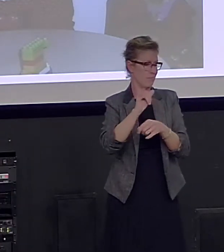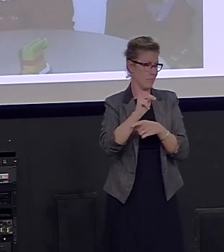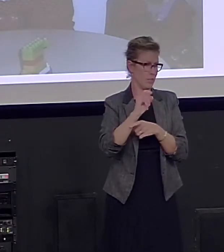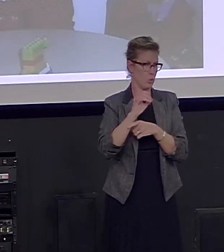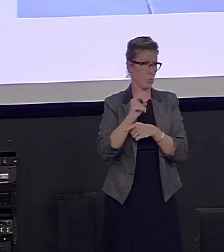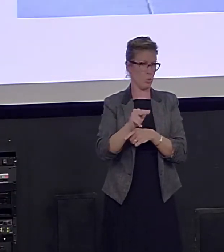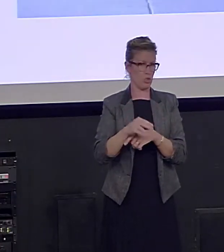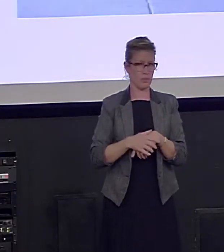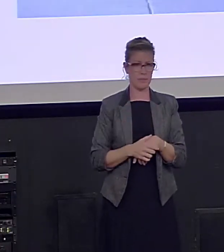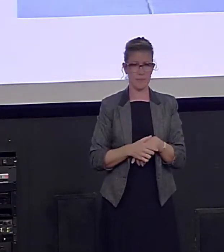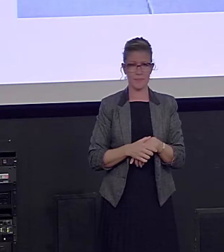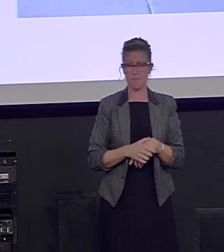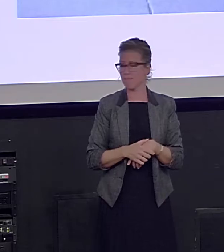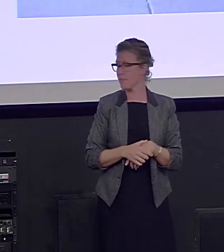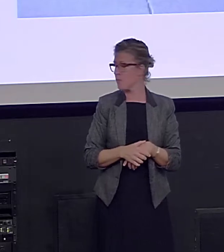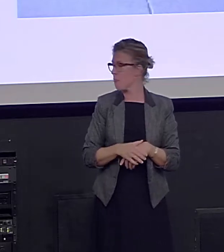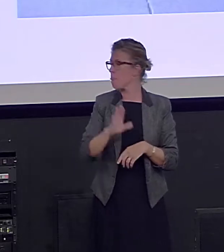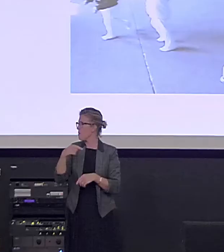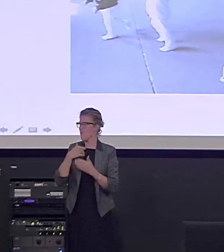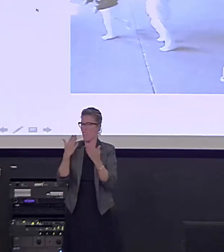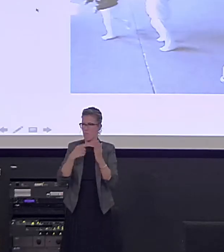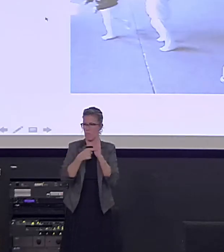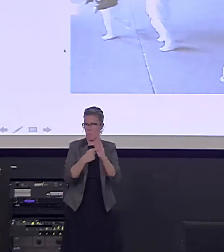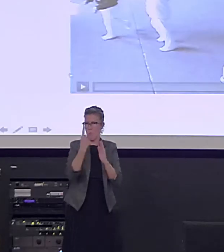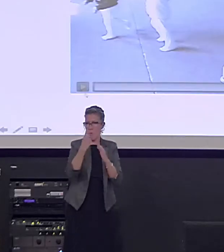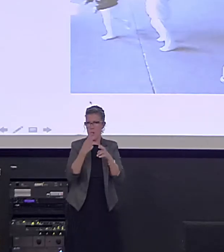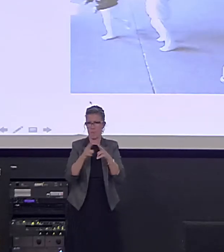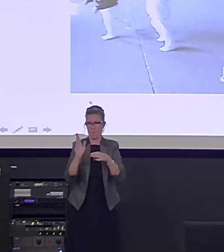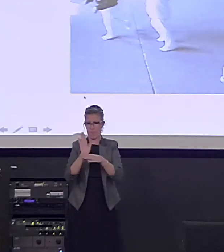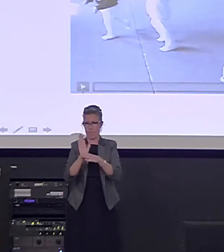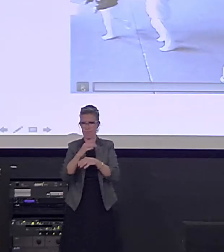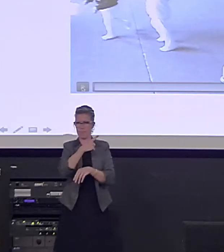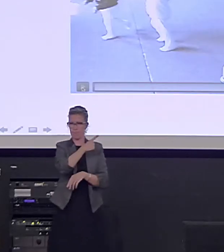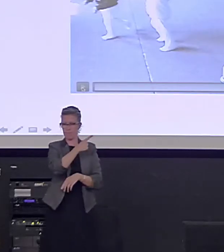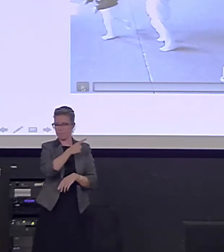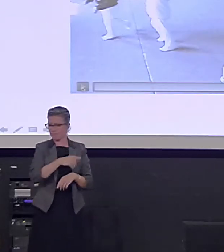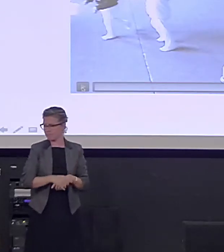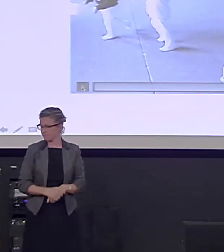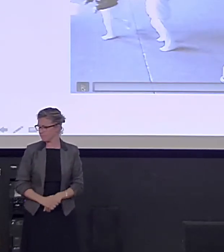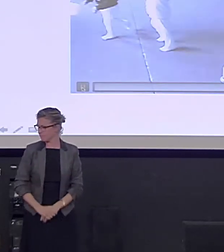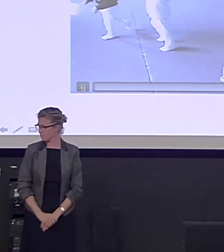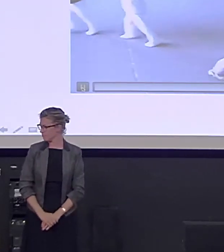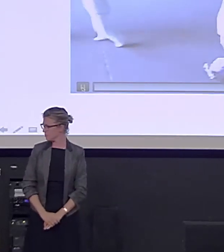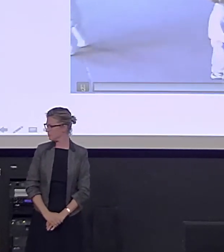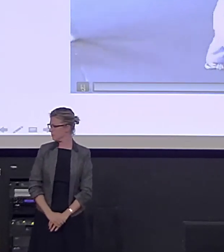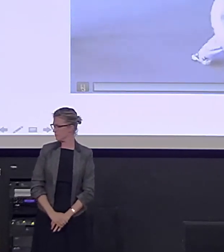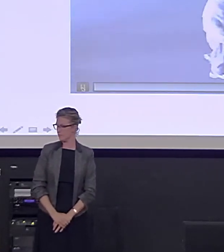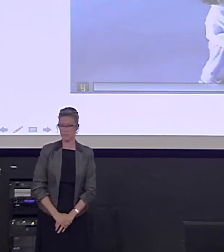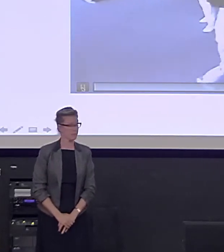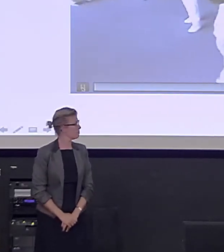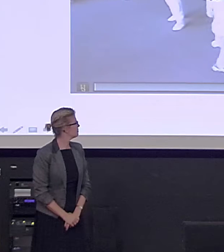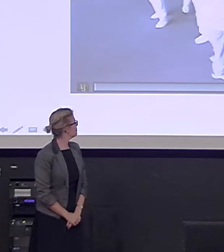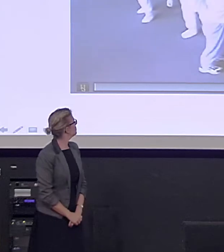And I brought with me a video. I'll just show you a short piece of it.